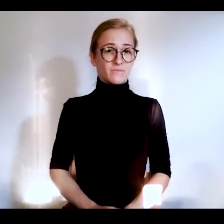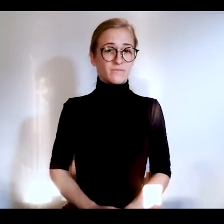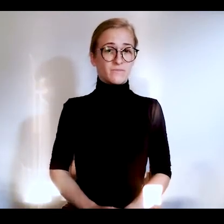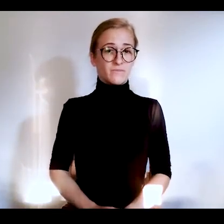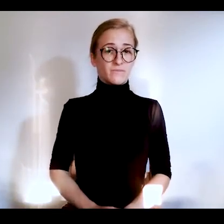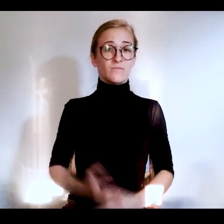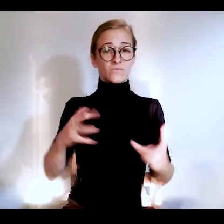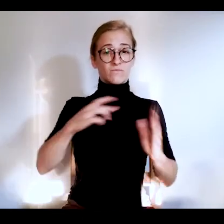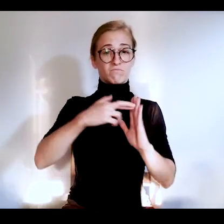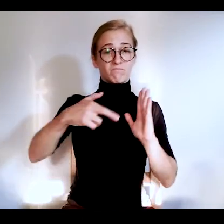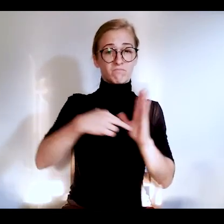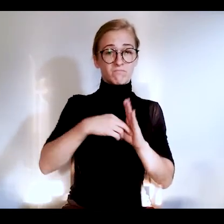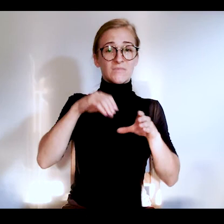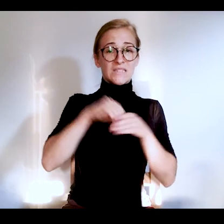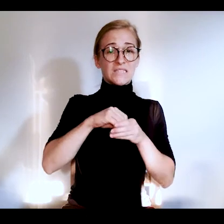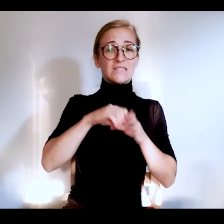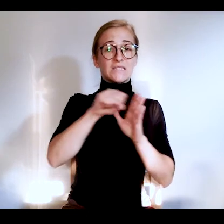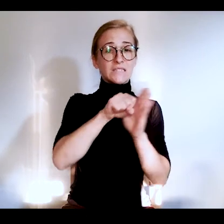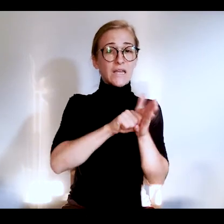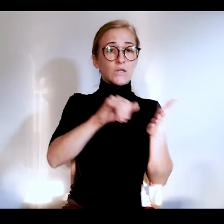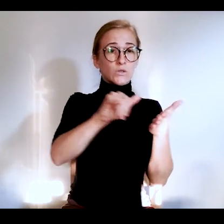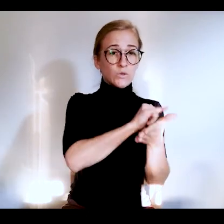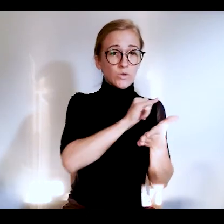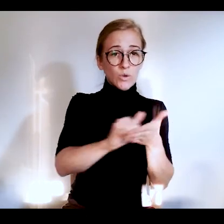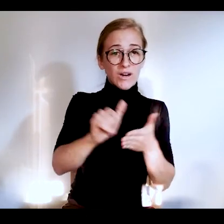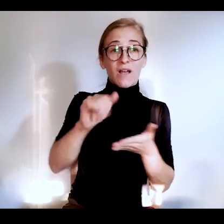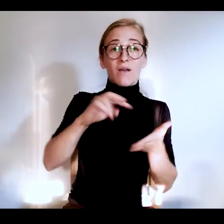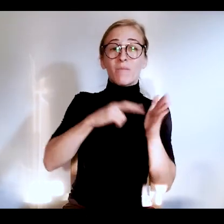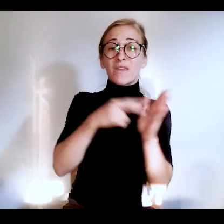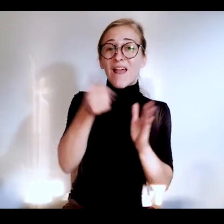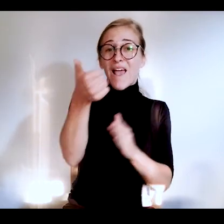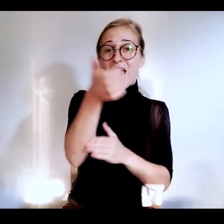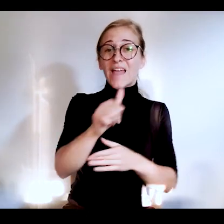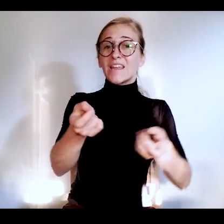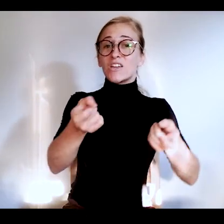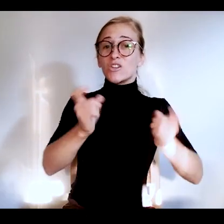registered with the state of New York that any donation